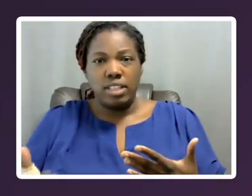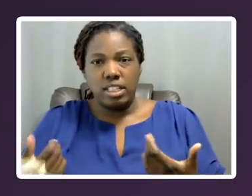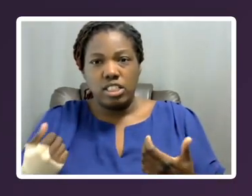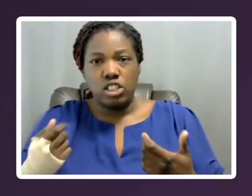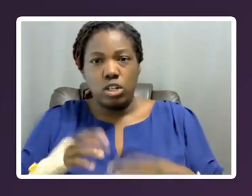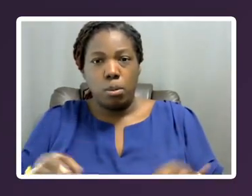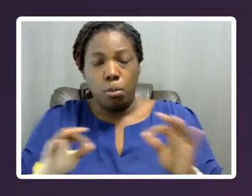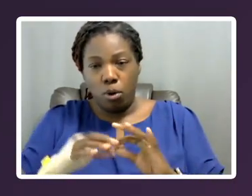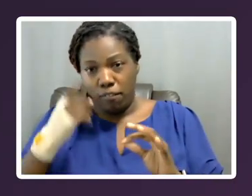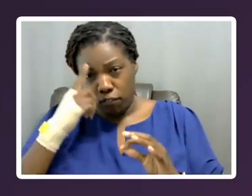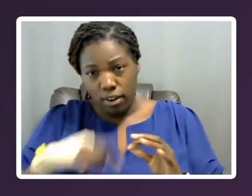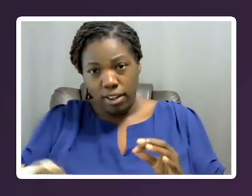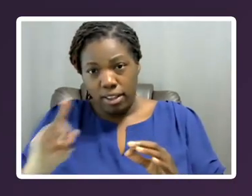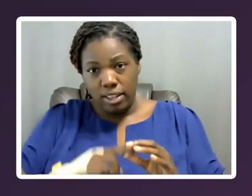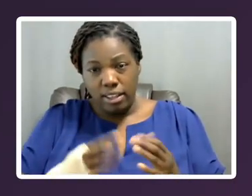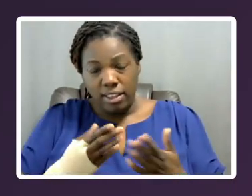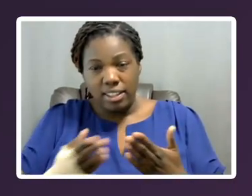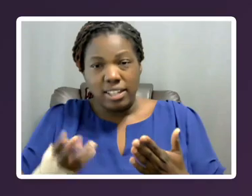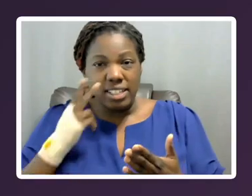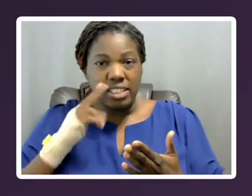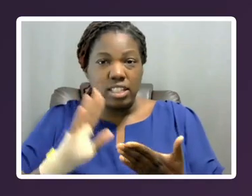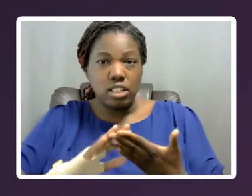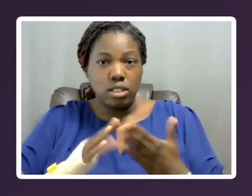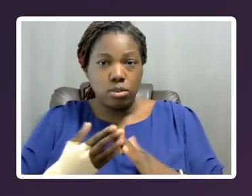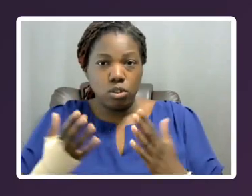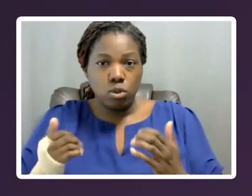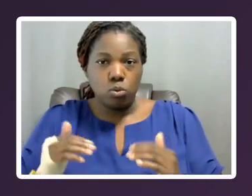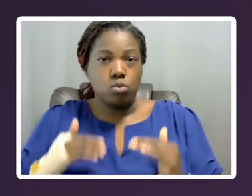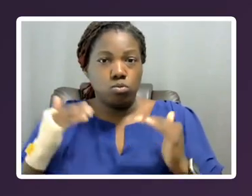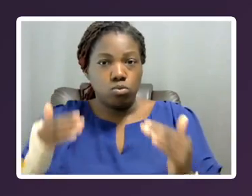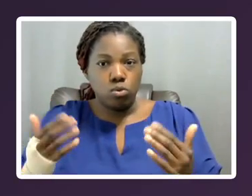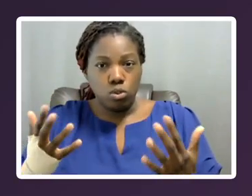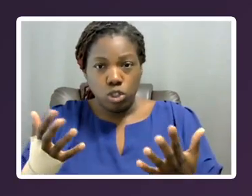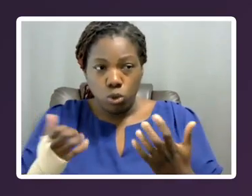communities that they would like to uplift or the things that they would like to change. And from